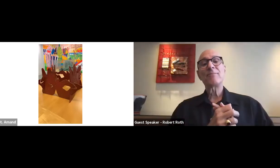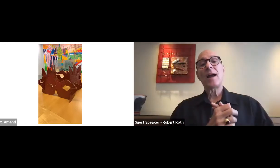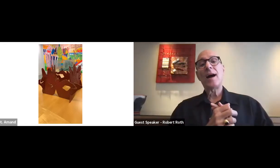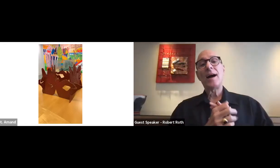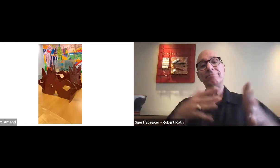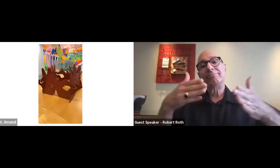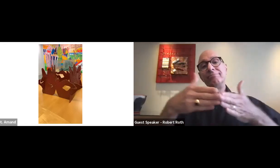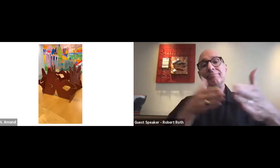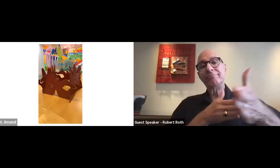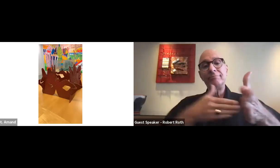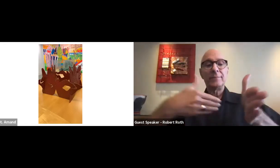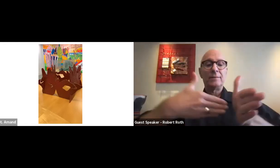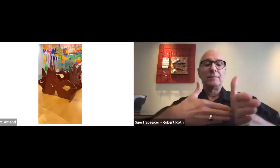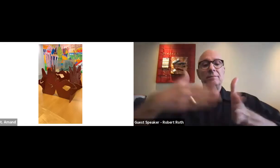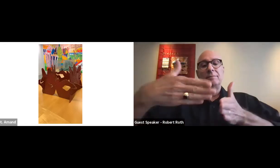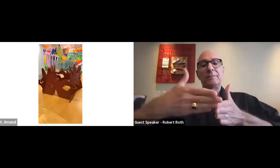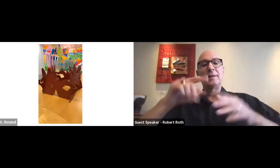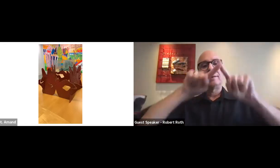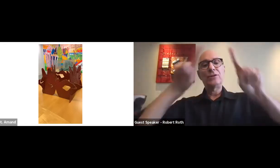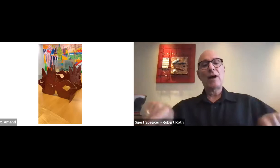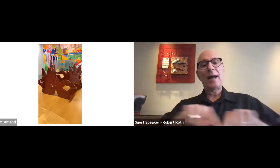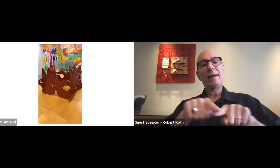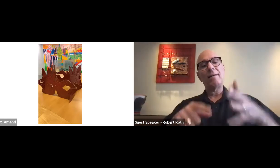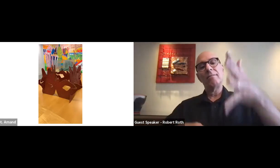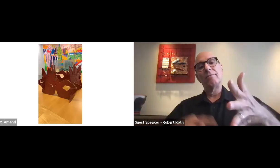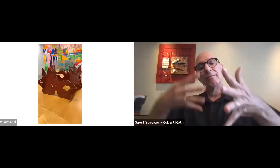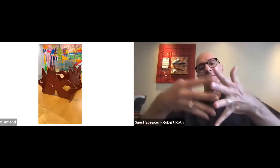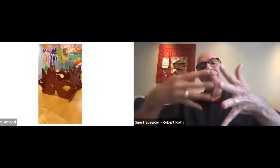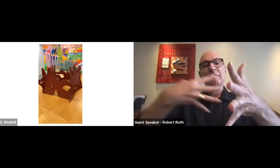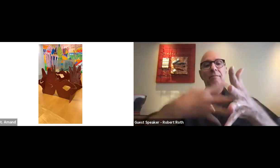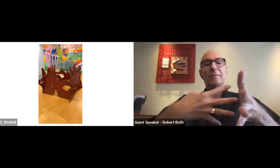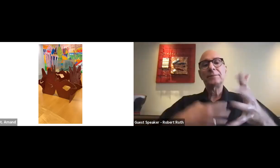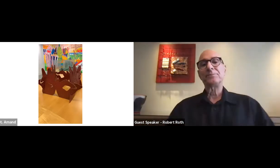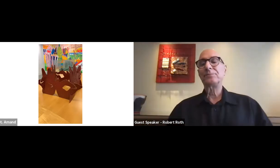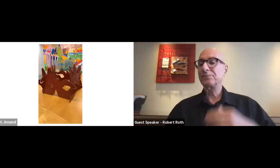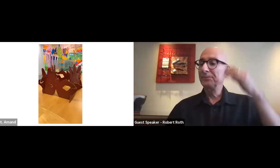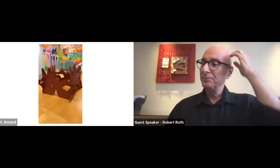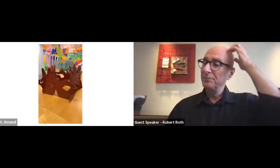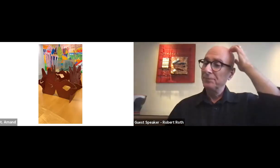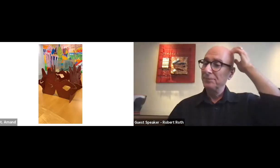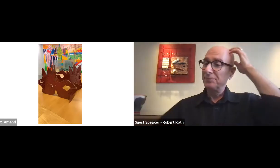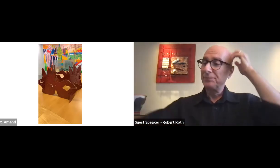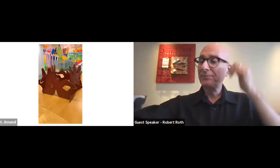and glitter to make these fabulous centerpieces. There were three hands that came together in a triangle,